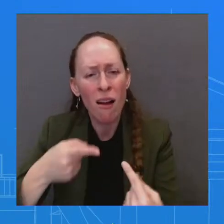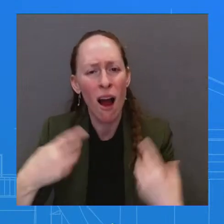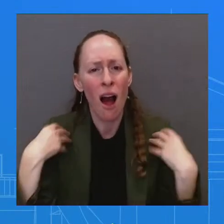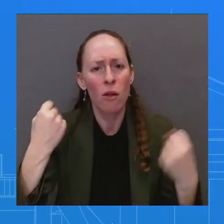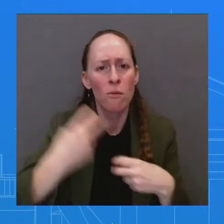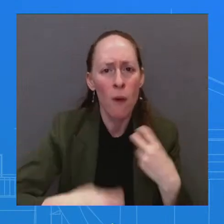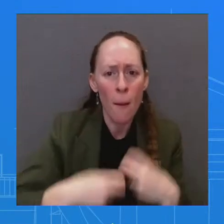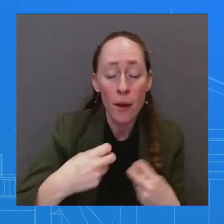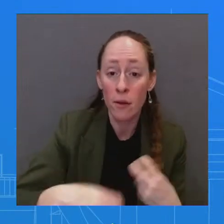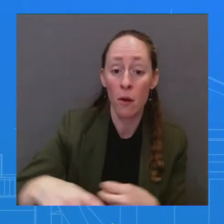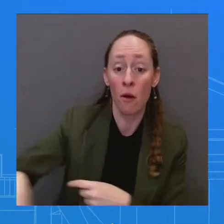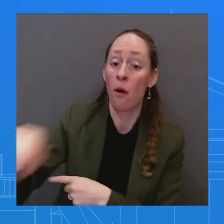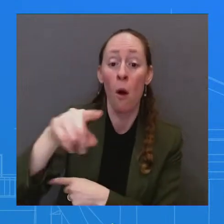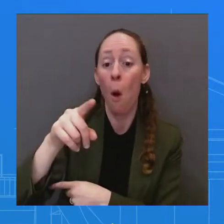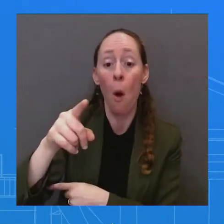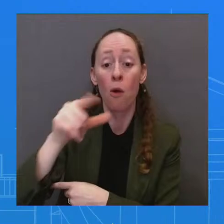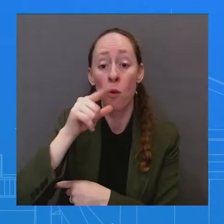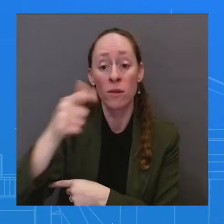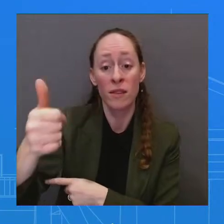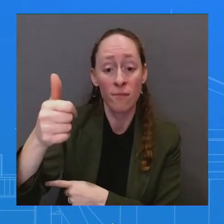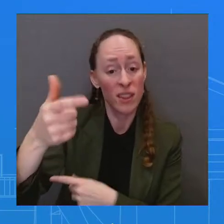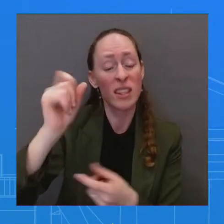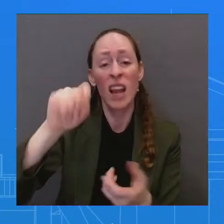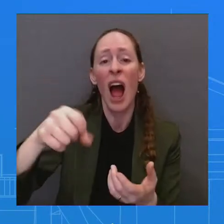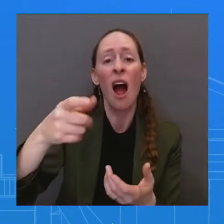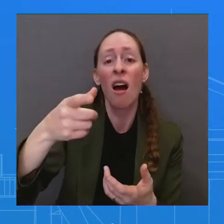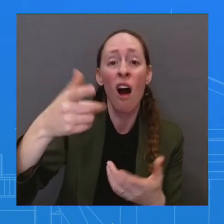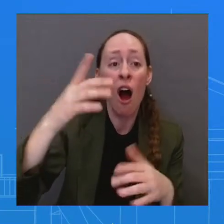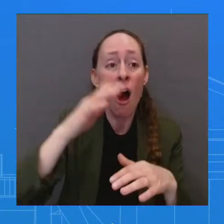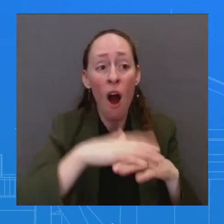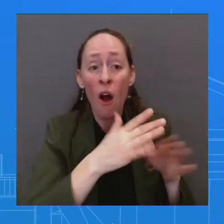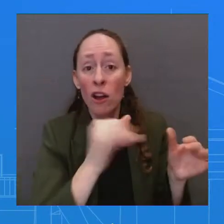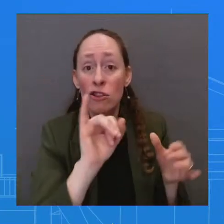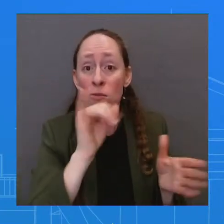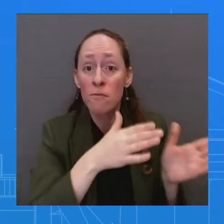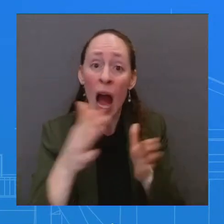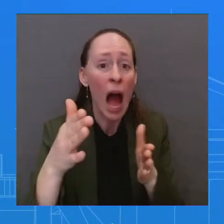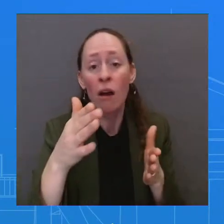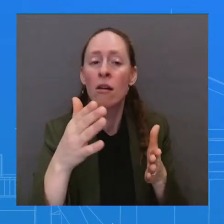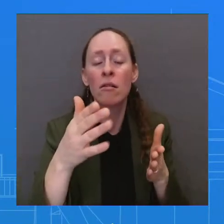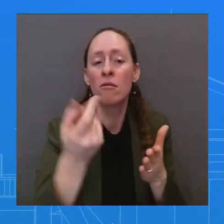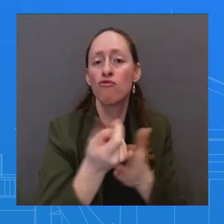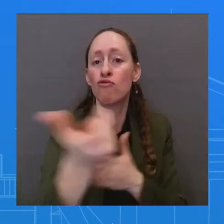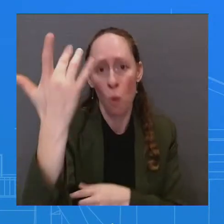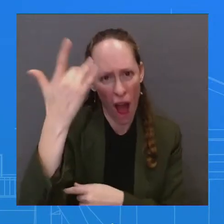to age 26 off their parents' health plans -- healthcare; charge women more than men;